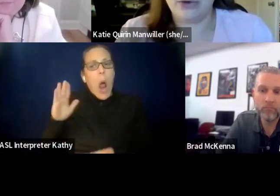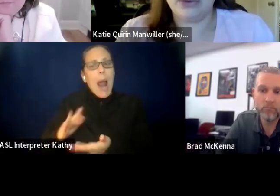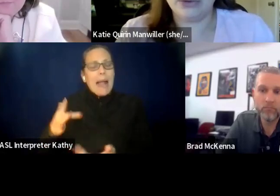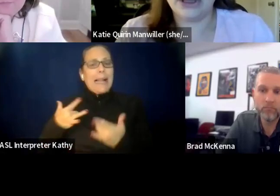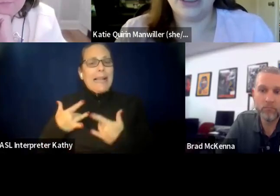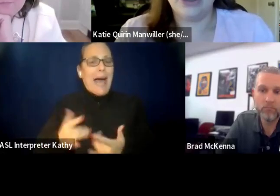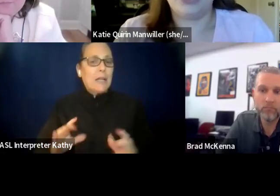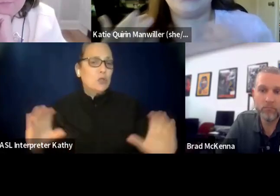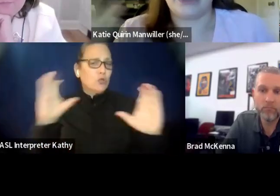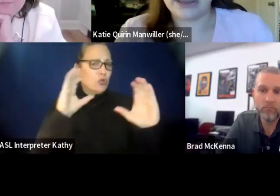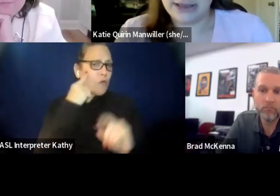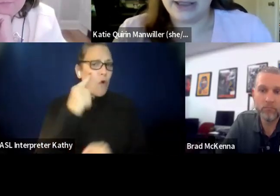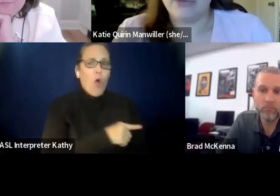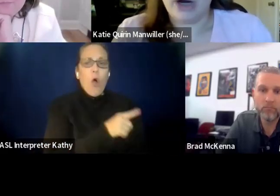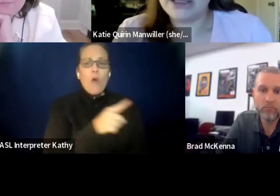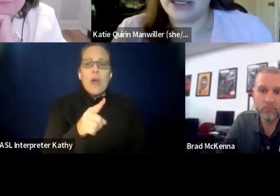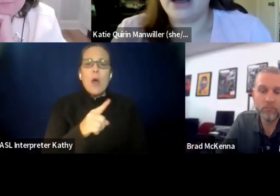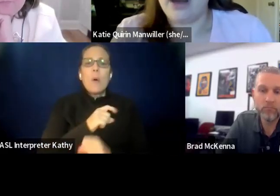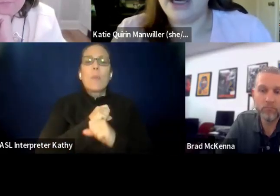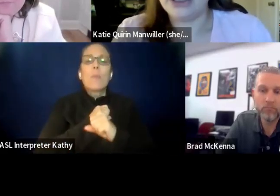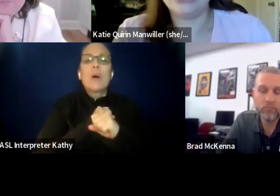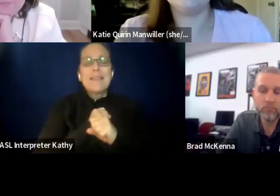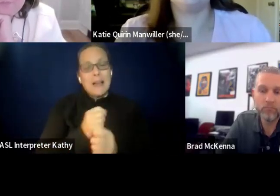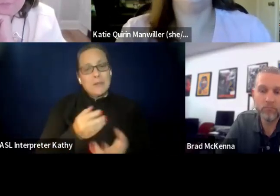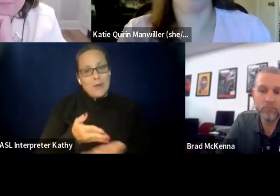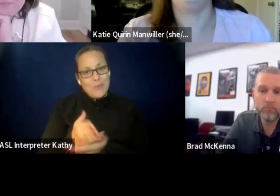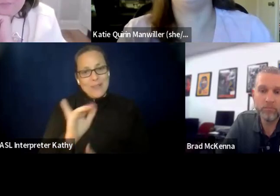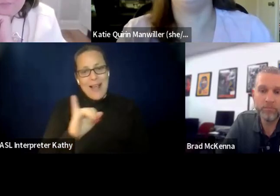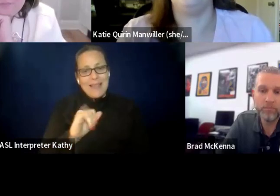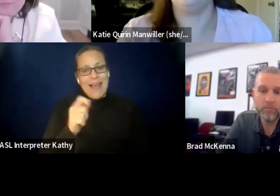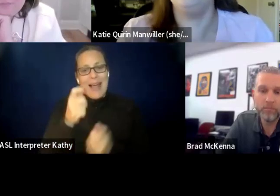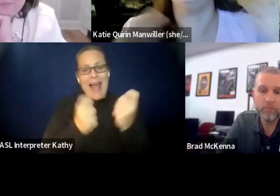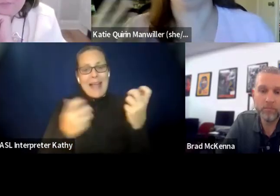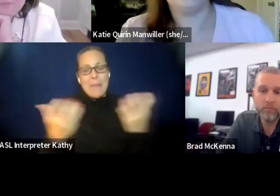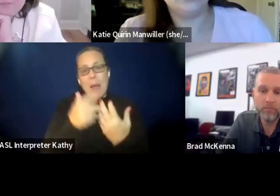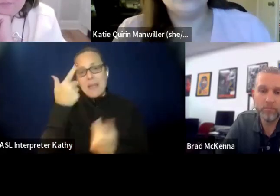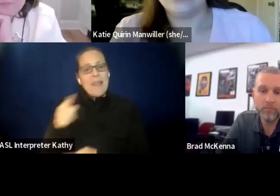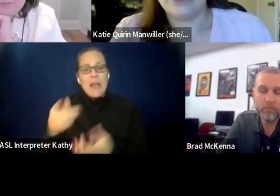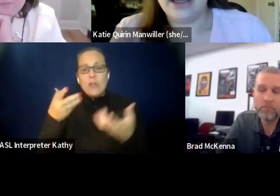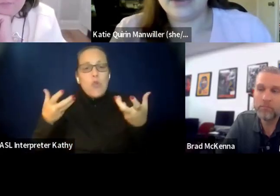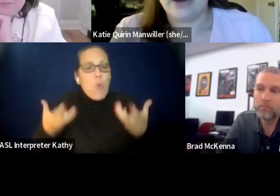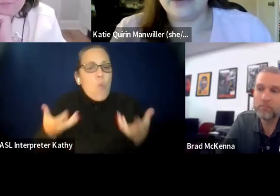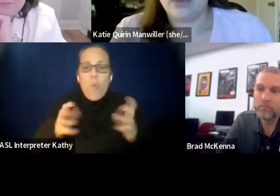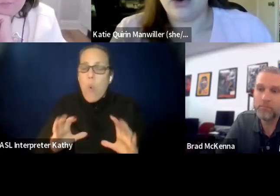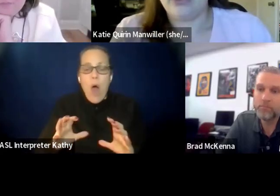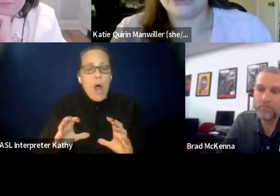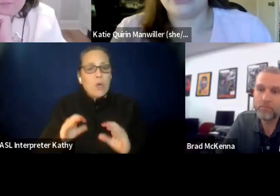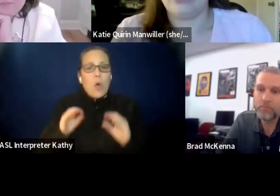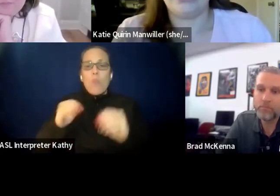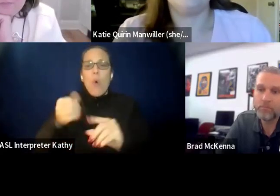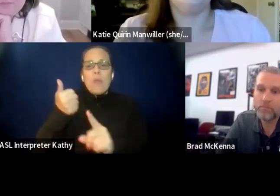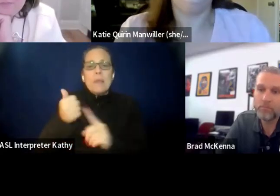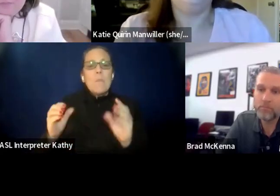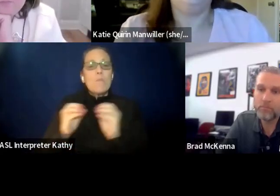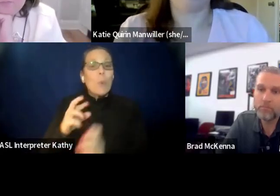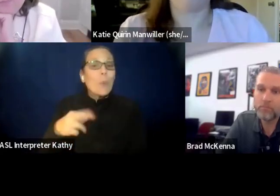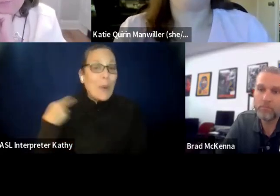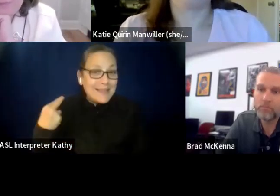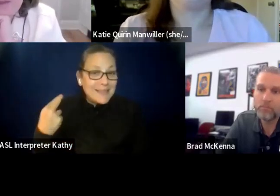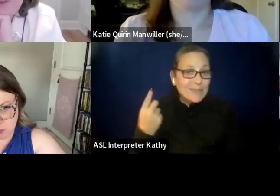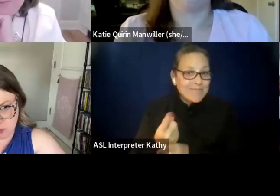This is true for BIPOC librarians. If there's discrimination that they are not able to hide, they are less likely to seek out the accommodations because